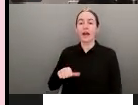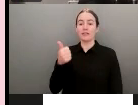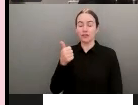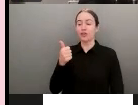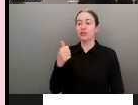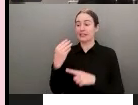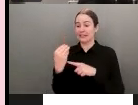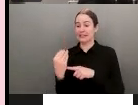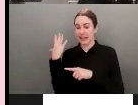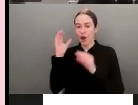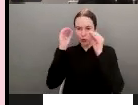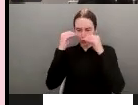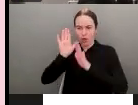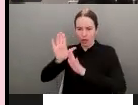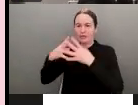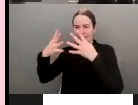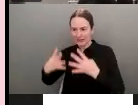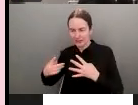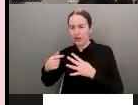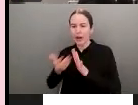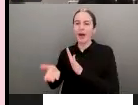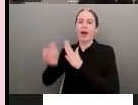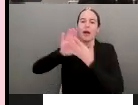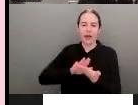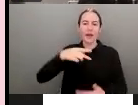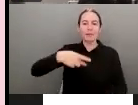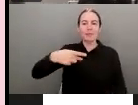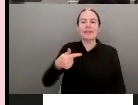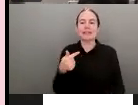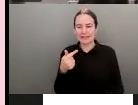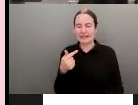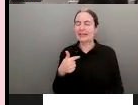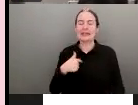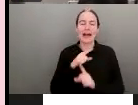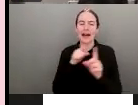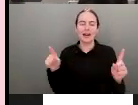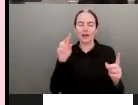and converted to PowerPoint and forgot to check.